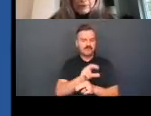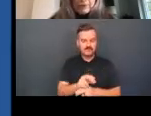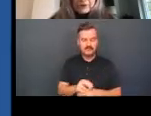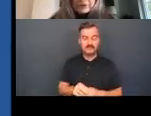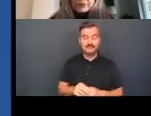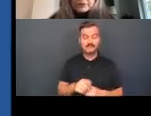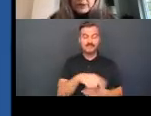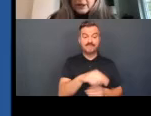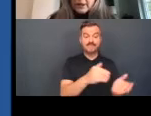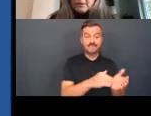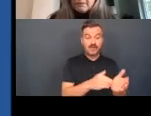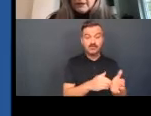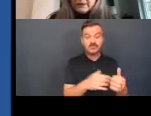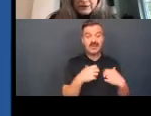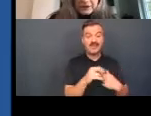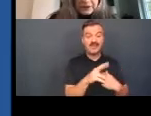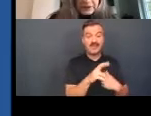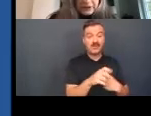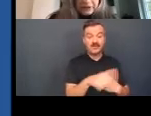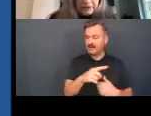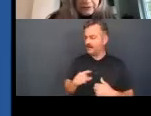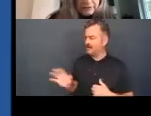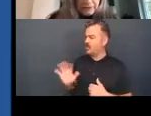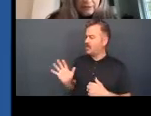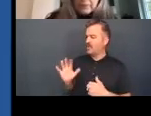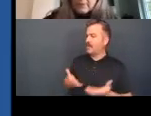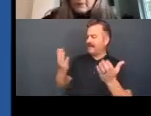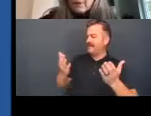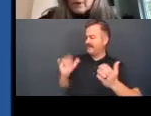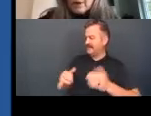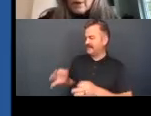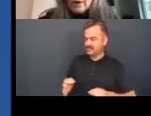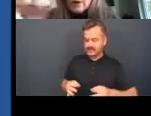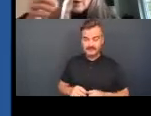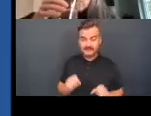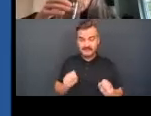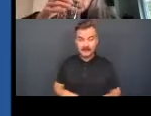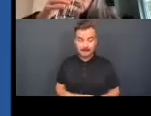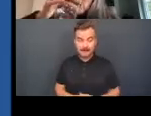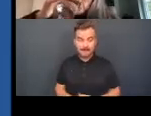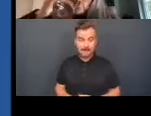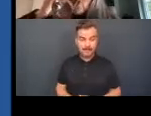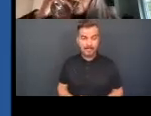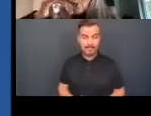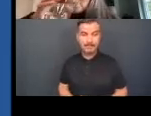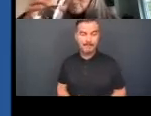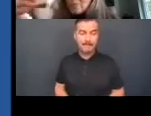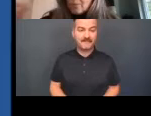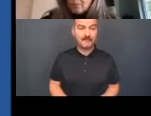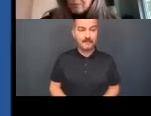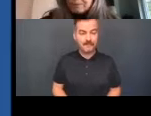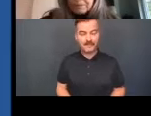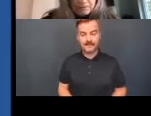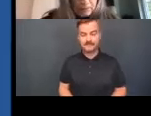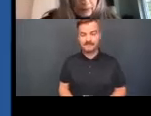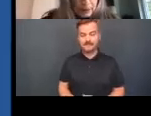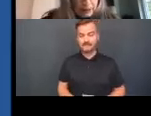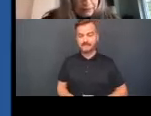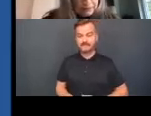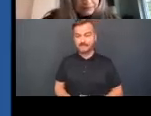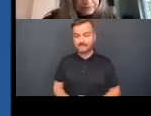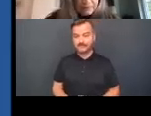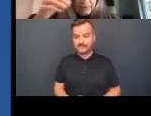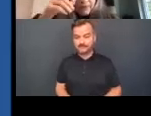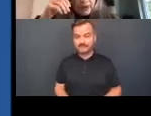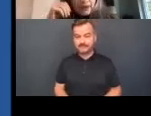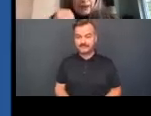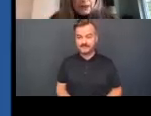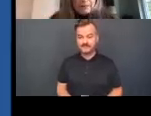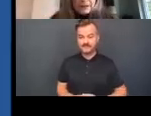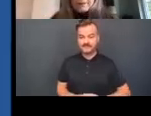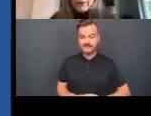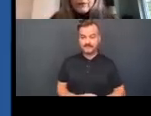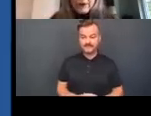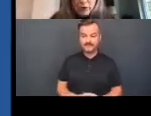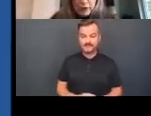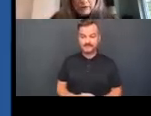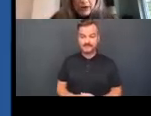16:05:35 professionals can appeal the decision. 16:05:46 The Pittsburgh framework divides